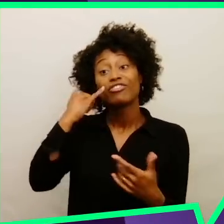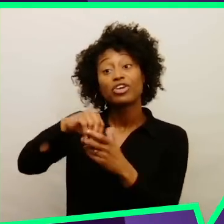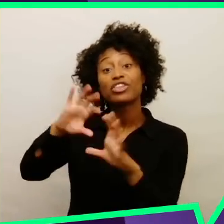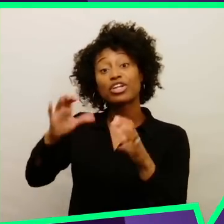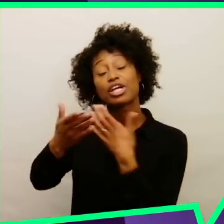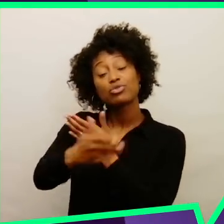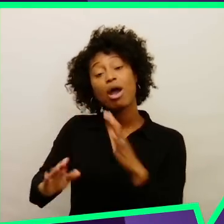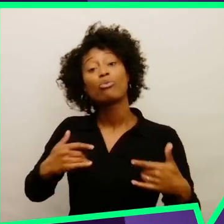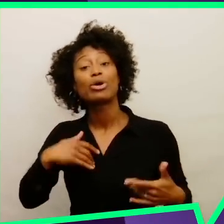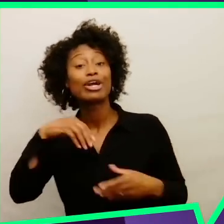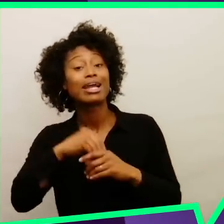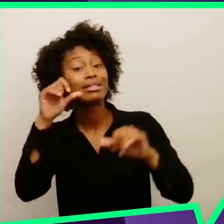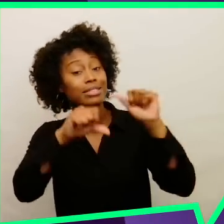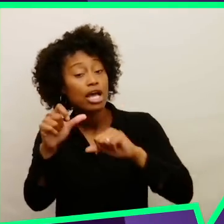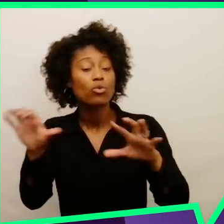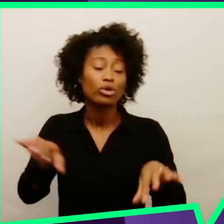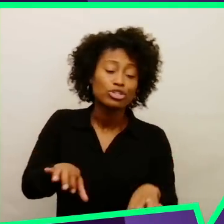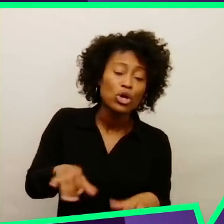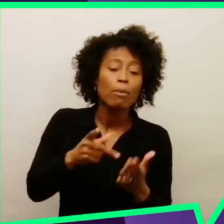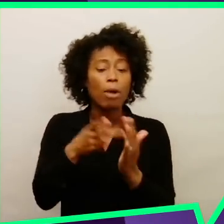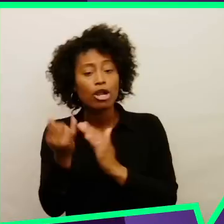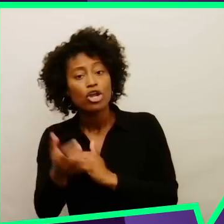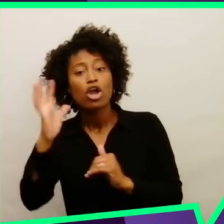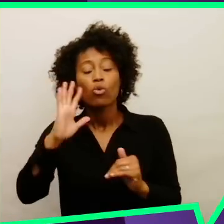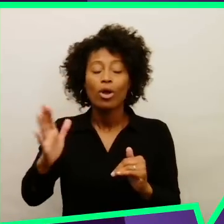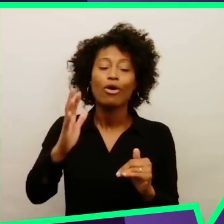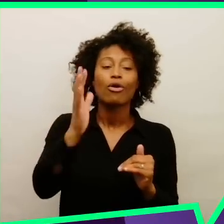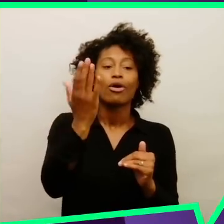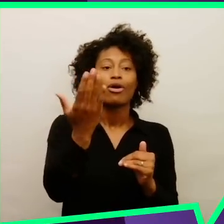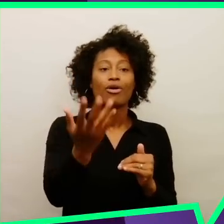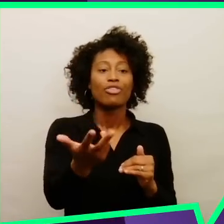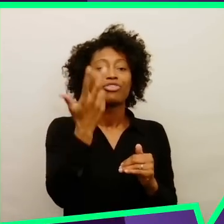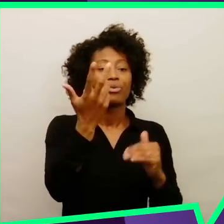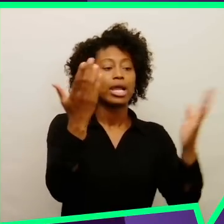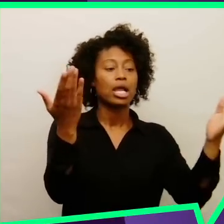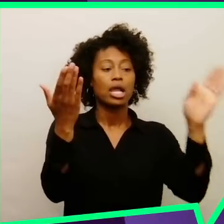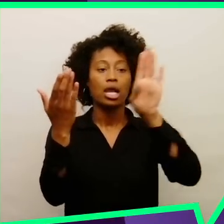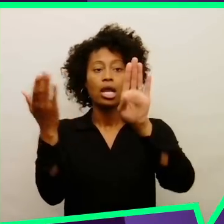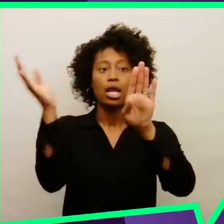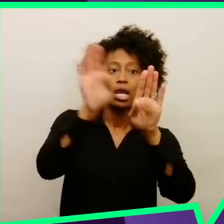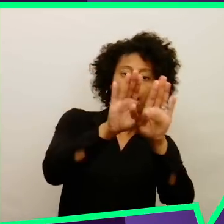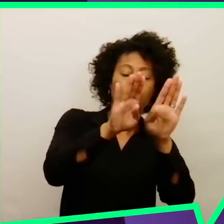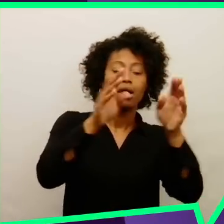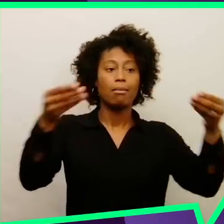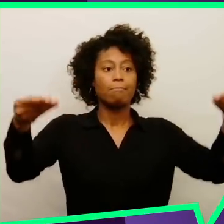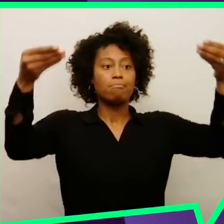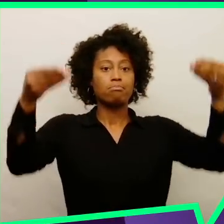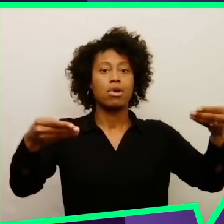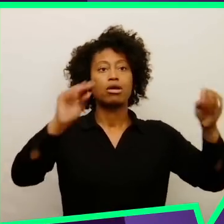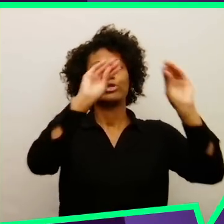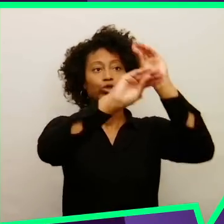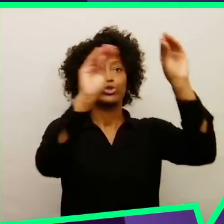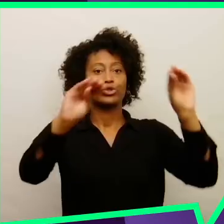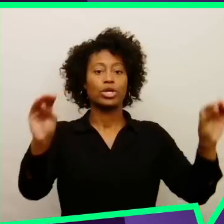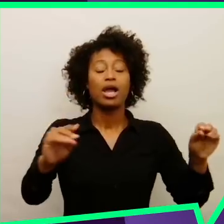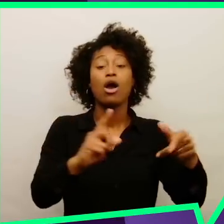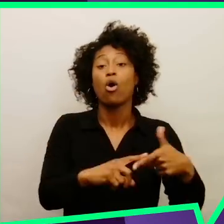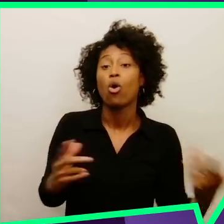we're going to do a science project and you're going to have that three-fold board. Or we're going to do social studies, and you're going to make that cardboard box diorama that every student has ever